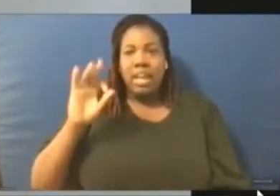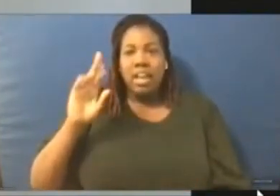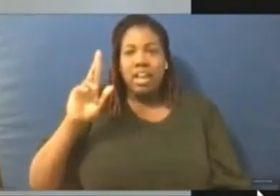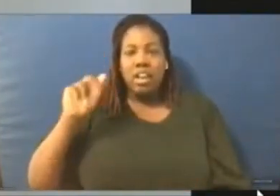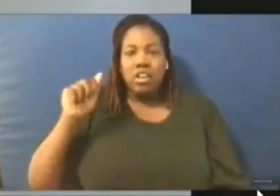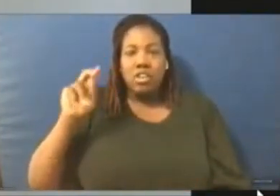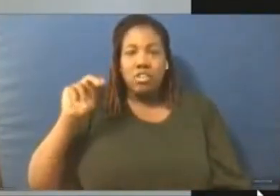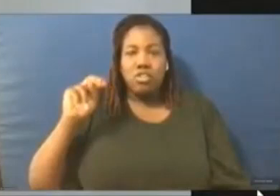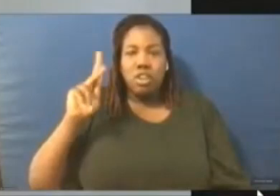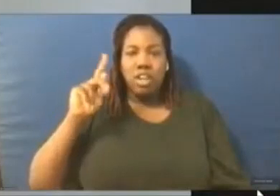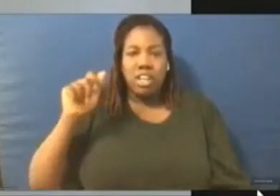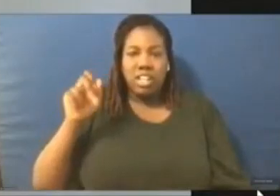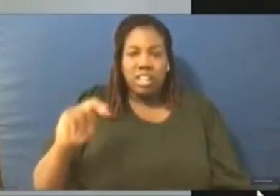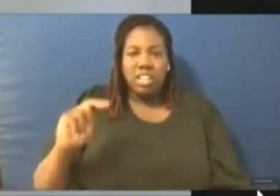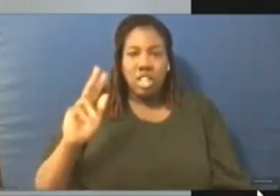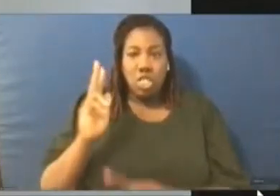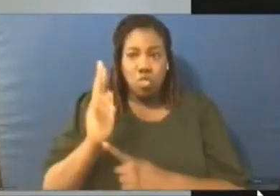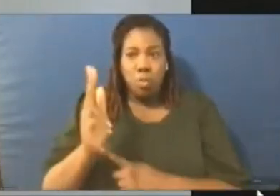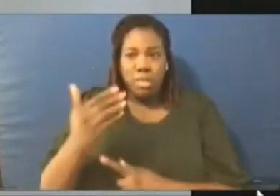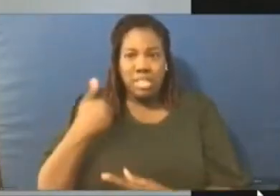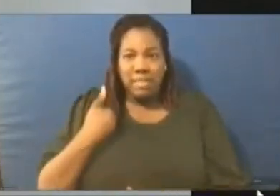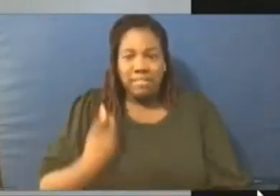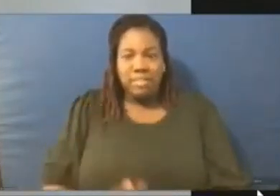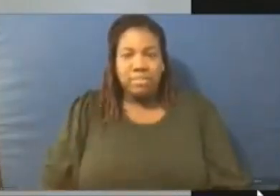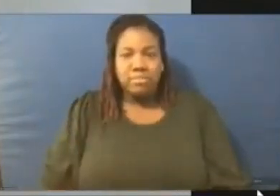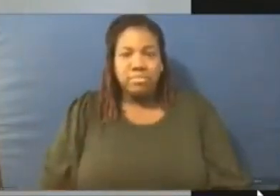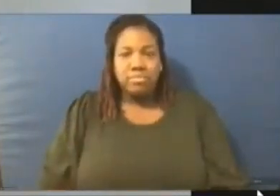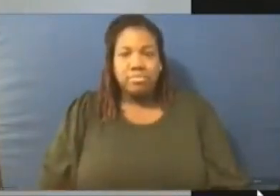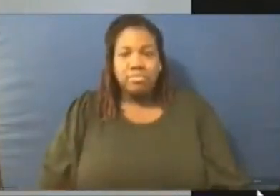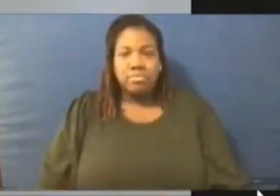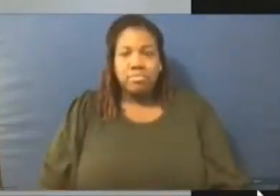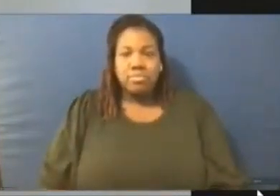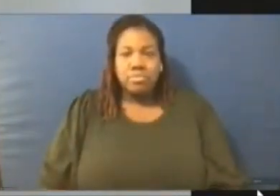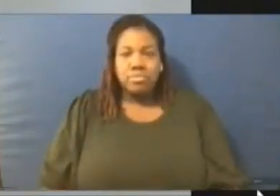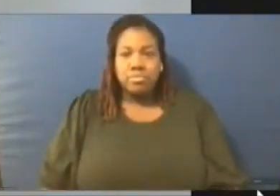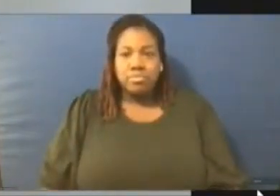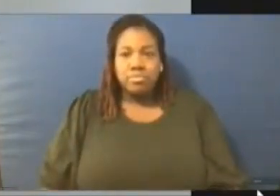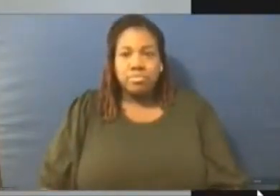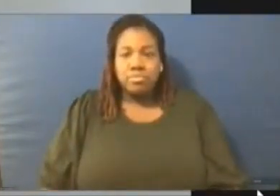You have three minutes.